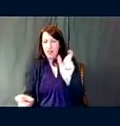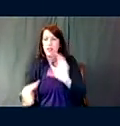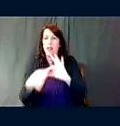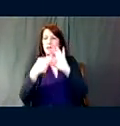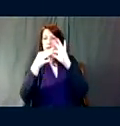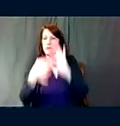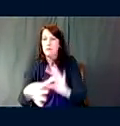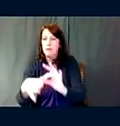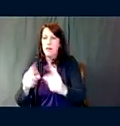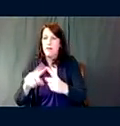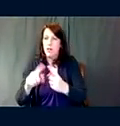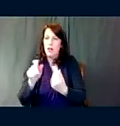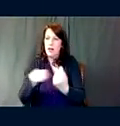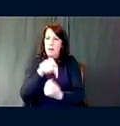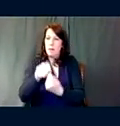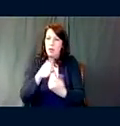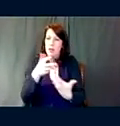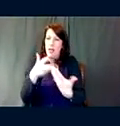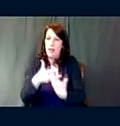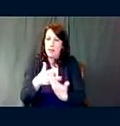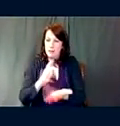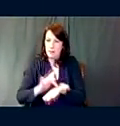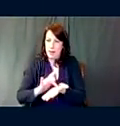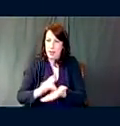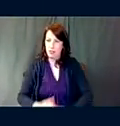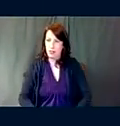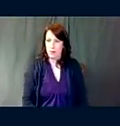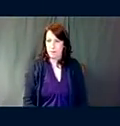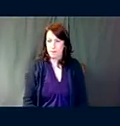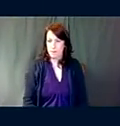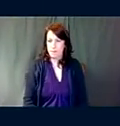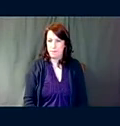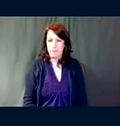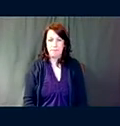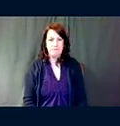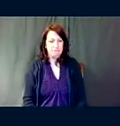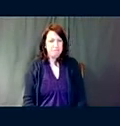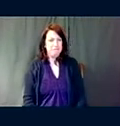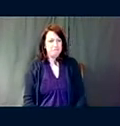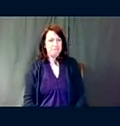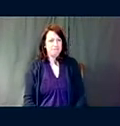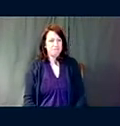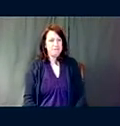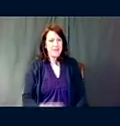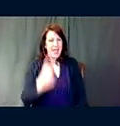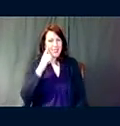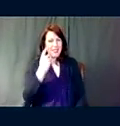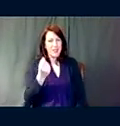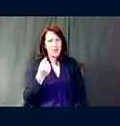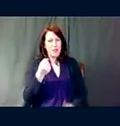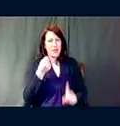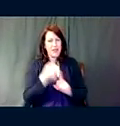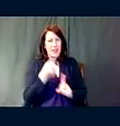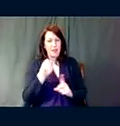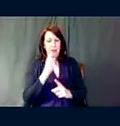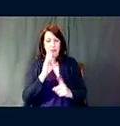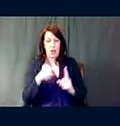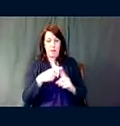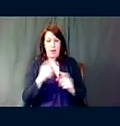IT'S TAKING US ONE STEP FURTHER IN THAT DIRECTION. THAT'S GREAT. YEAH, I THINK YOU NAIL ON THE